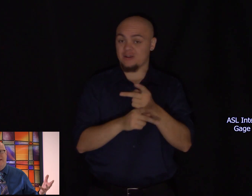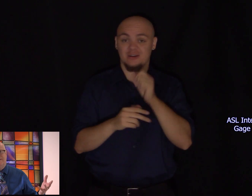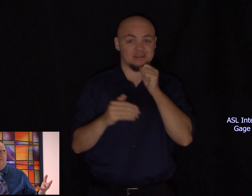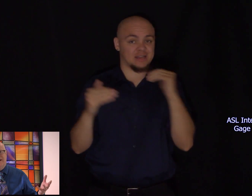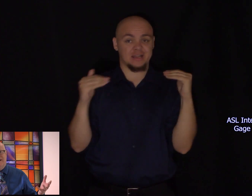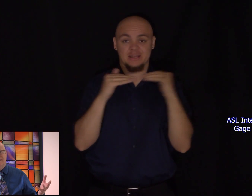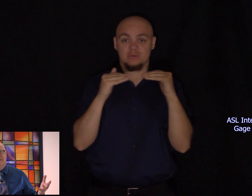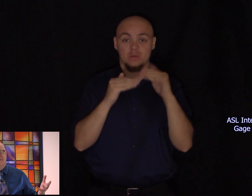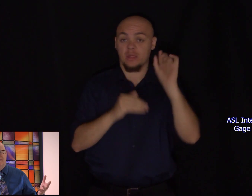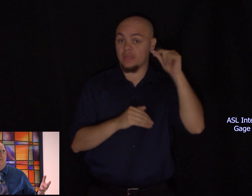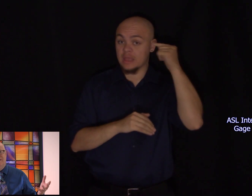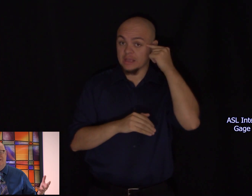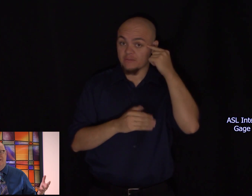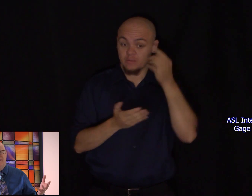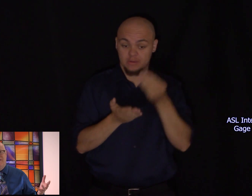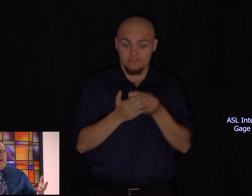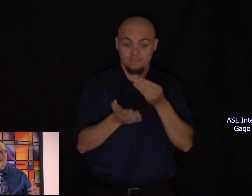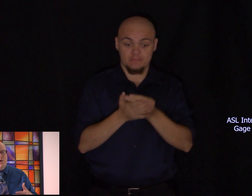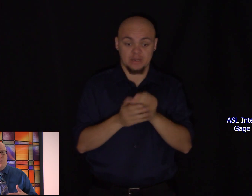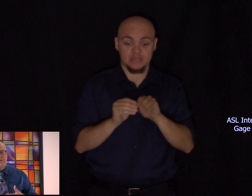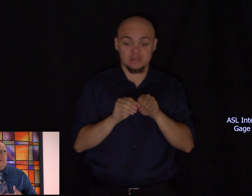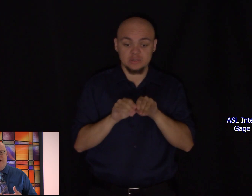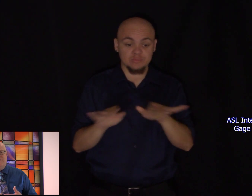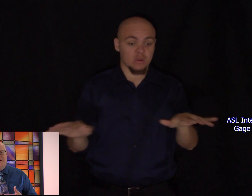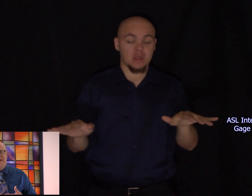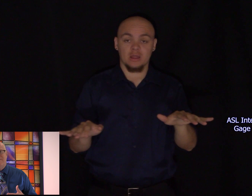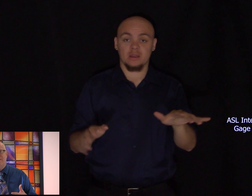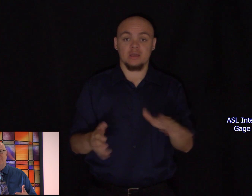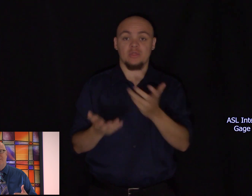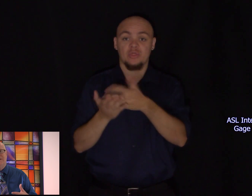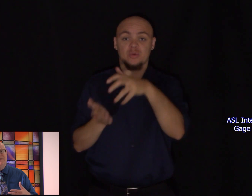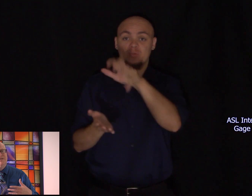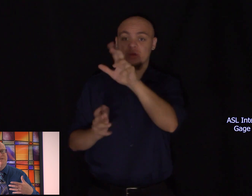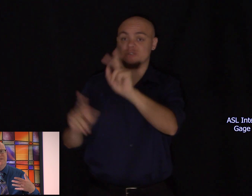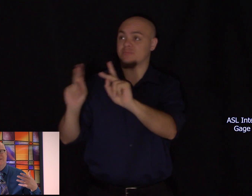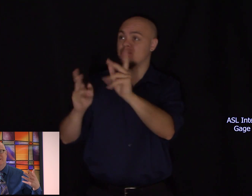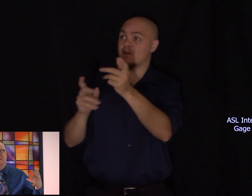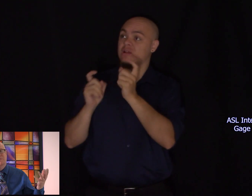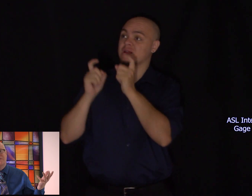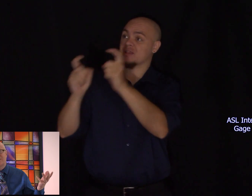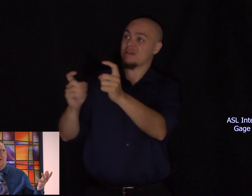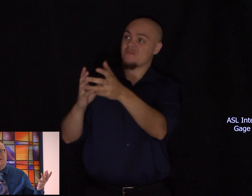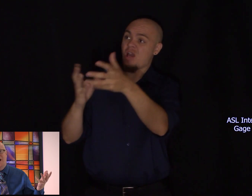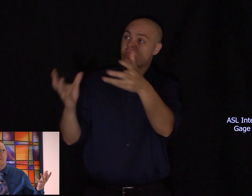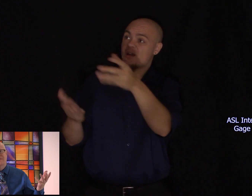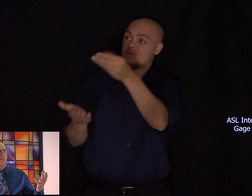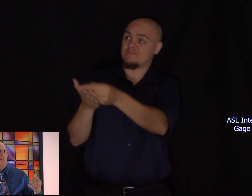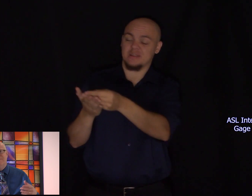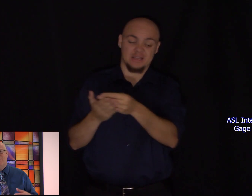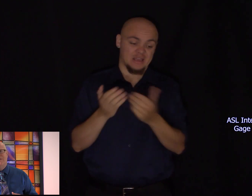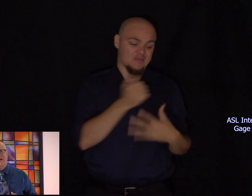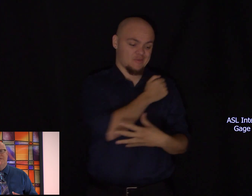medical care that when the government gave out a stimulus the rich got a lot of it and the poor got